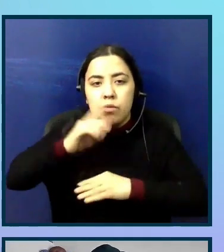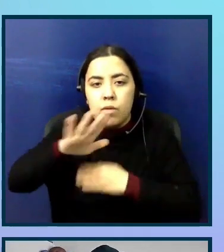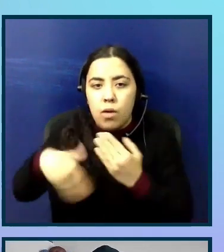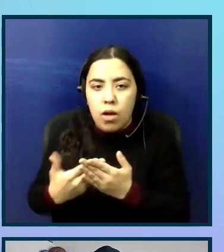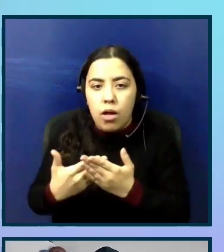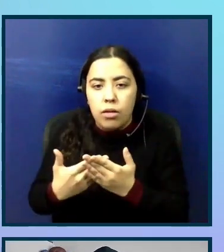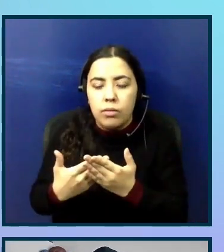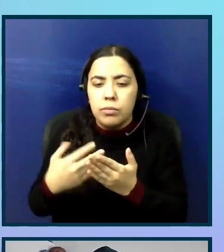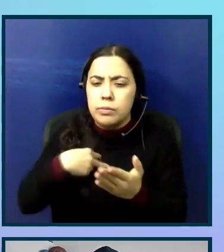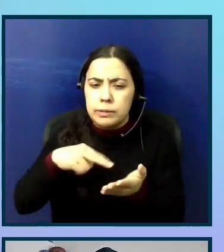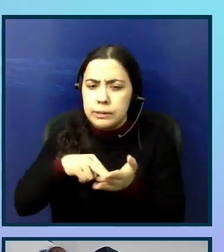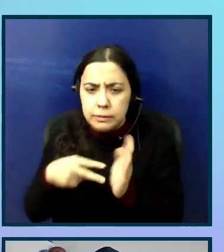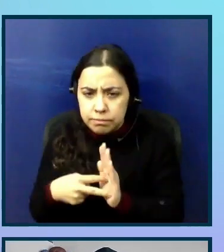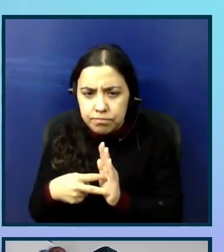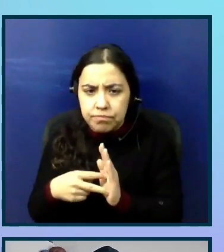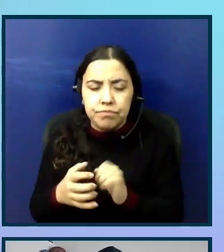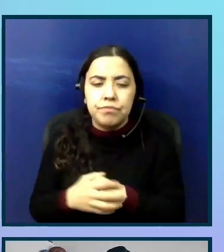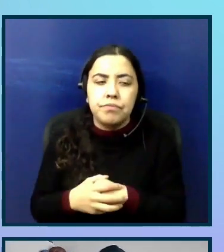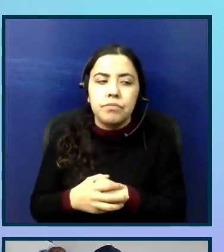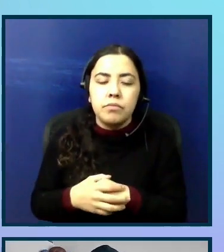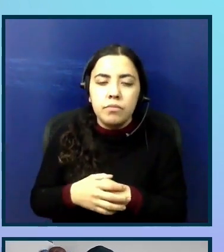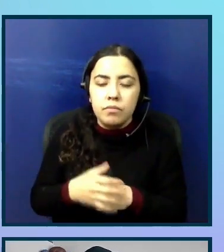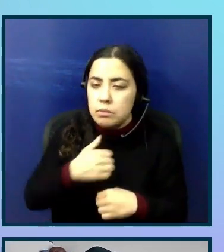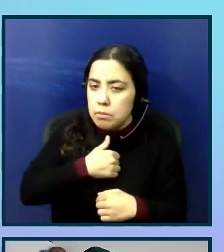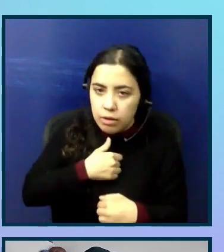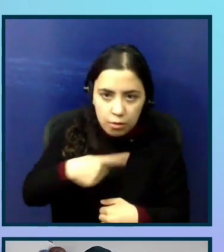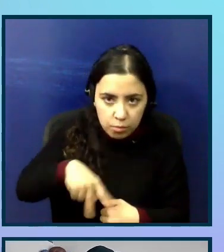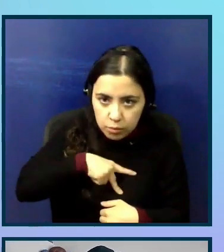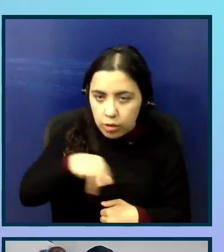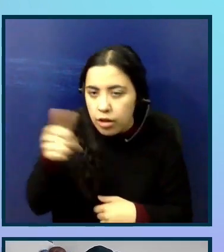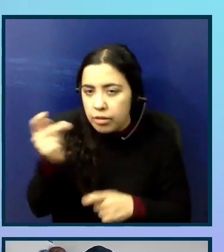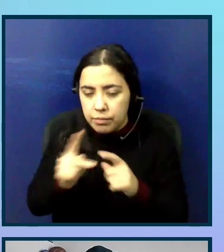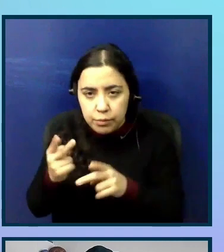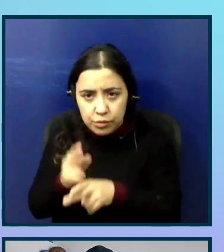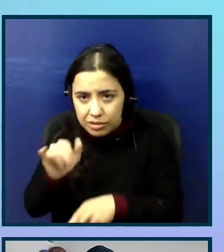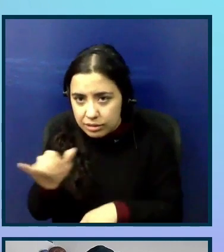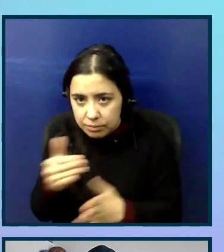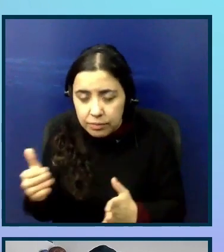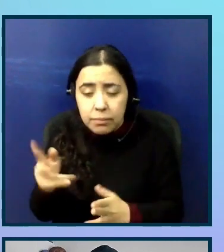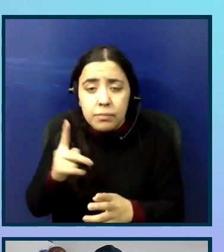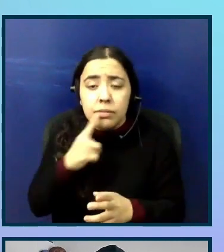and for myself, where they say, hey, take these courses and do them all to completion and tell us when you're done, right?